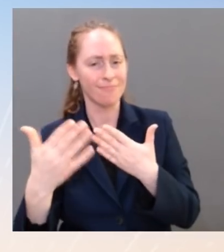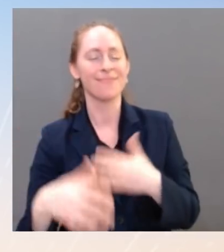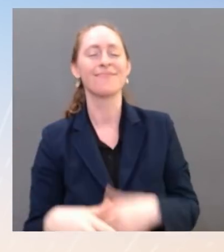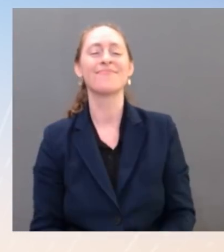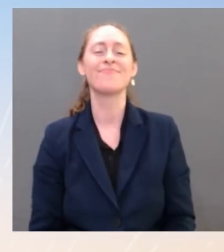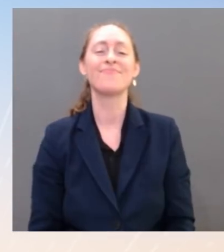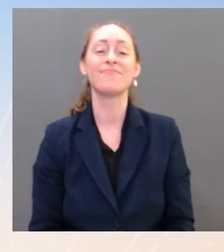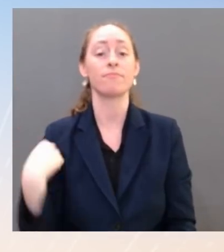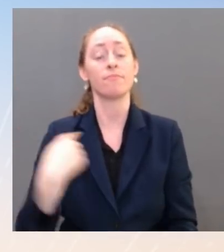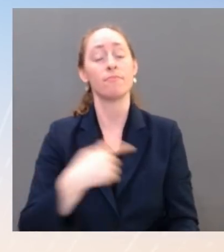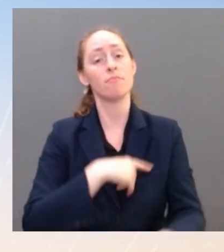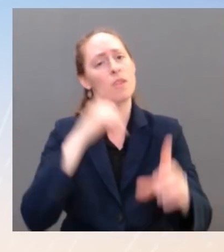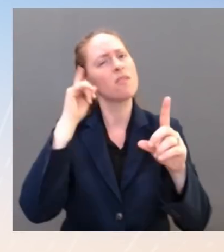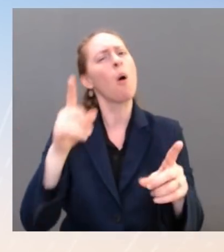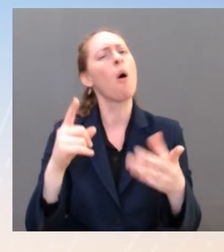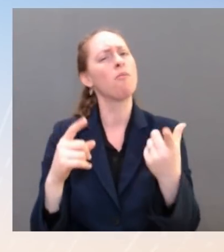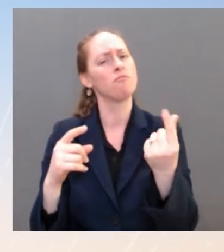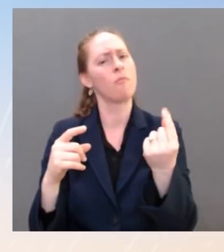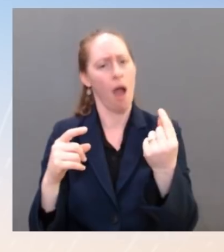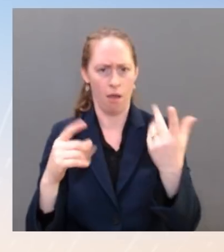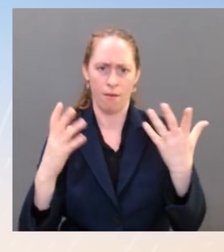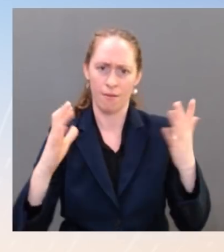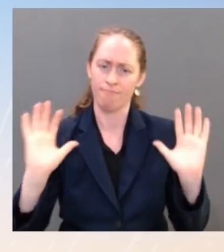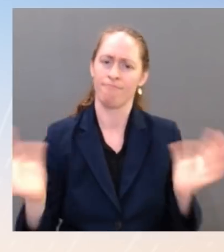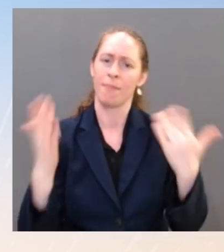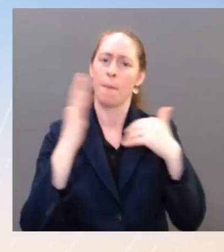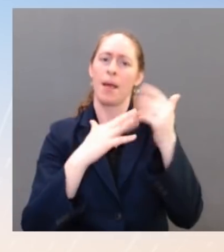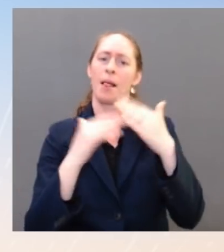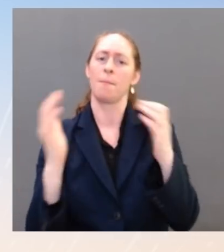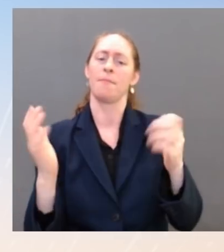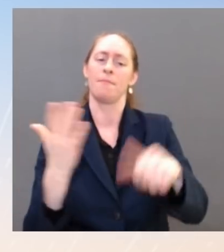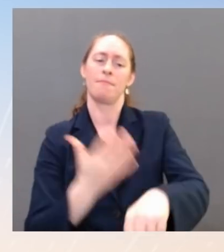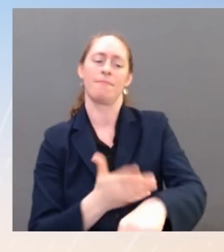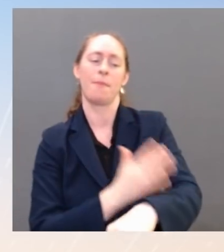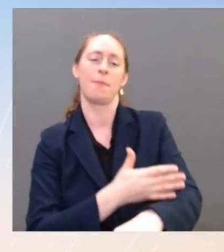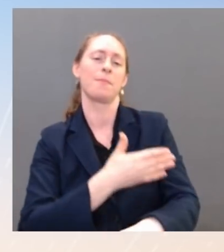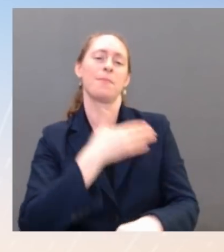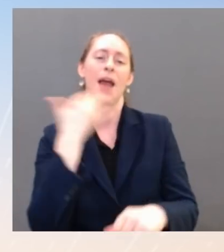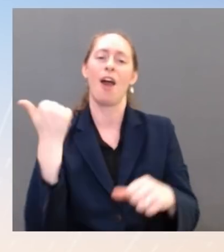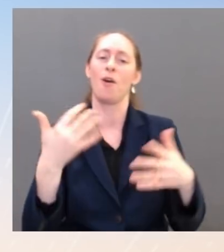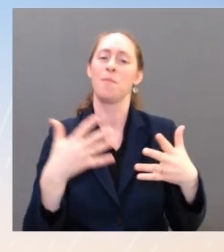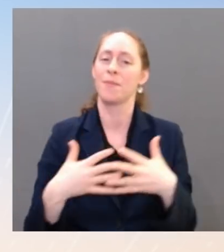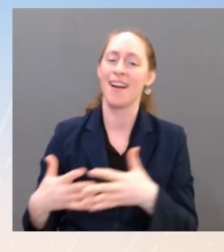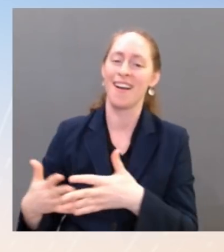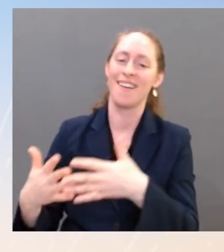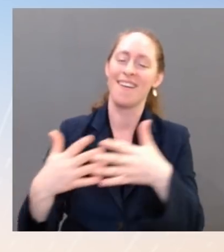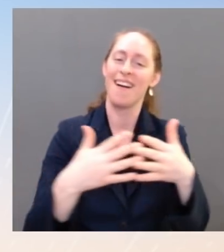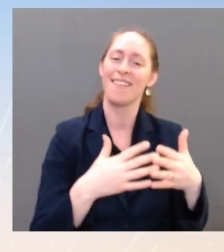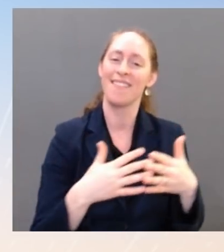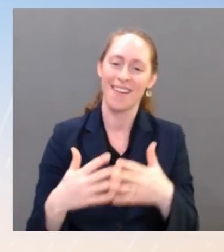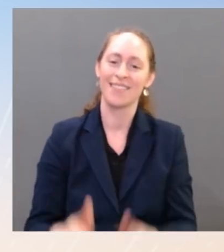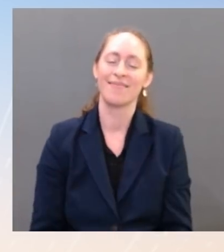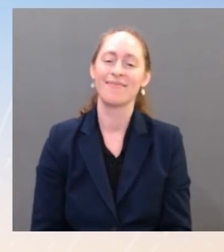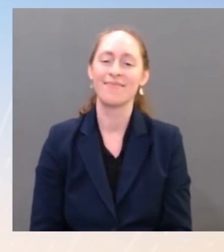And that is what each and every one of them are doing. So as they come up to the podium, they will talk about their respective roles in this.